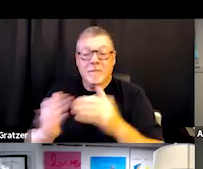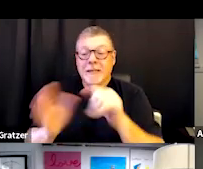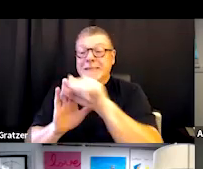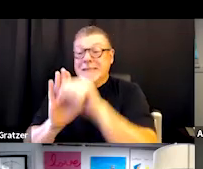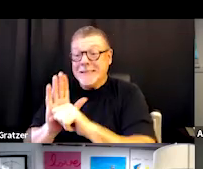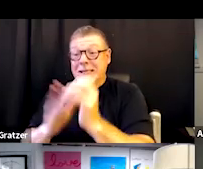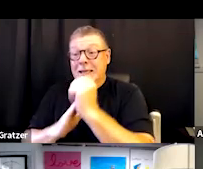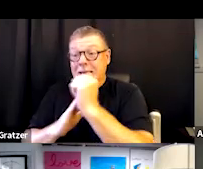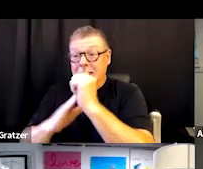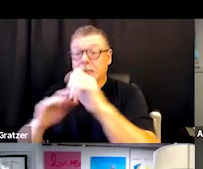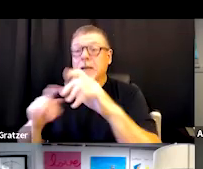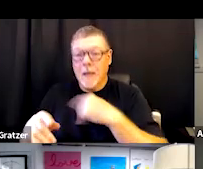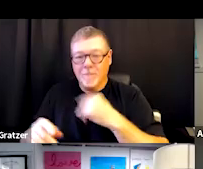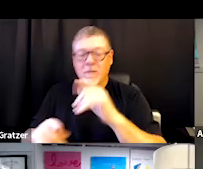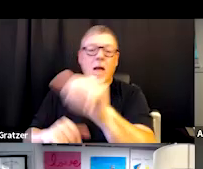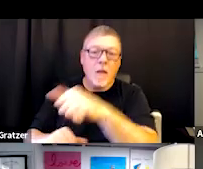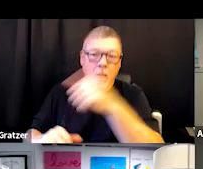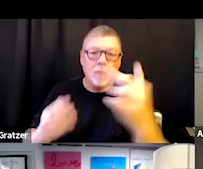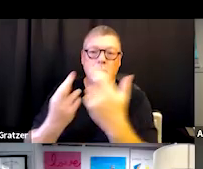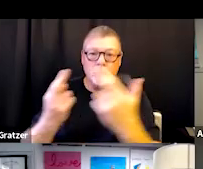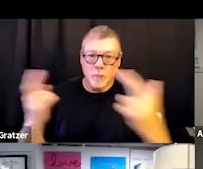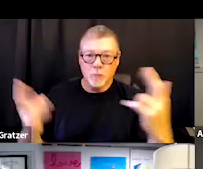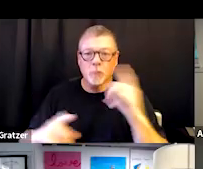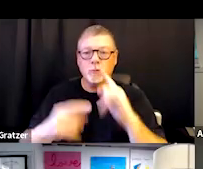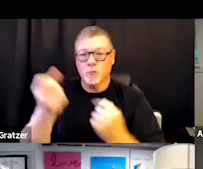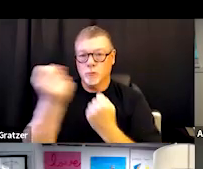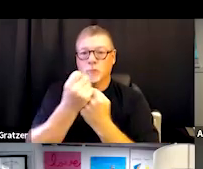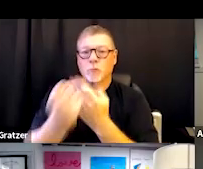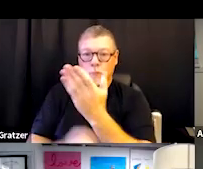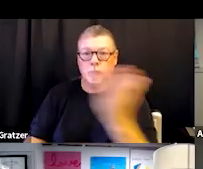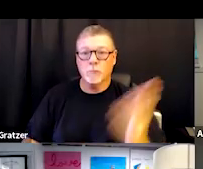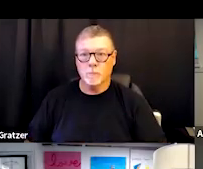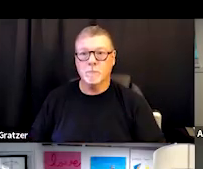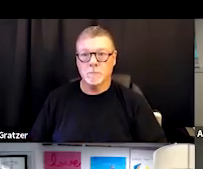there is some existing resource that will be there to support you. Absolutely.